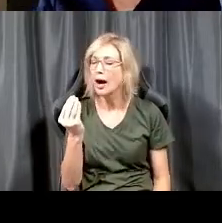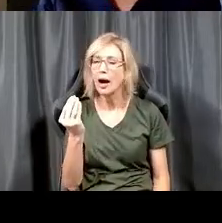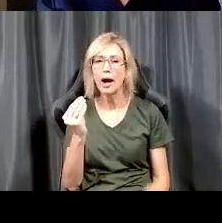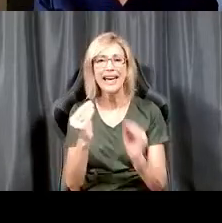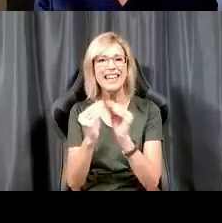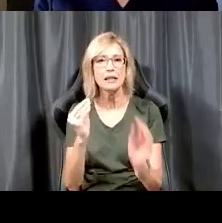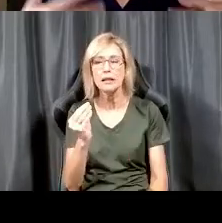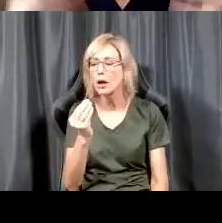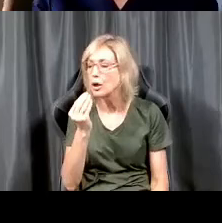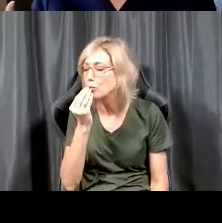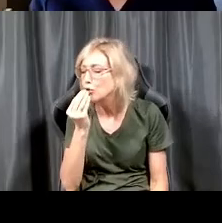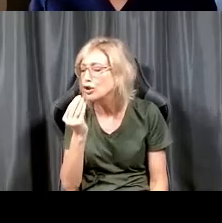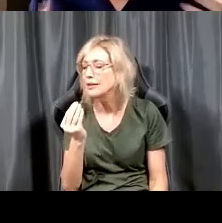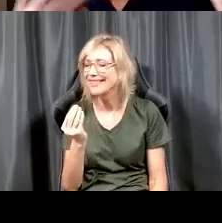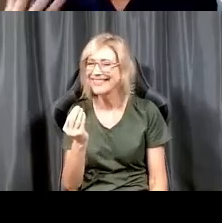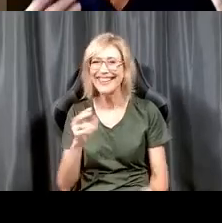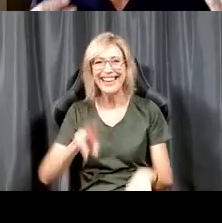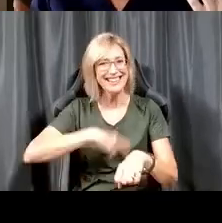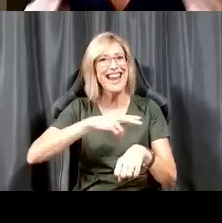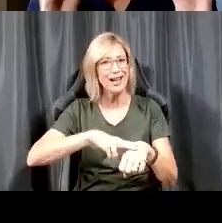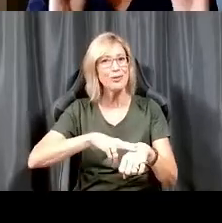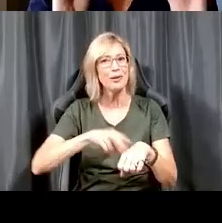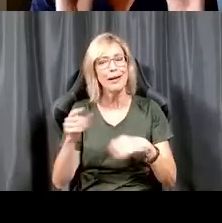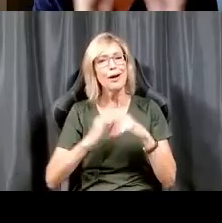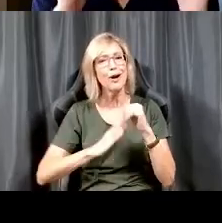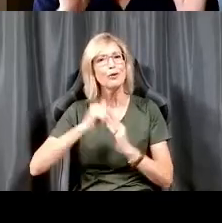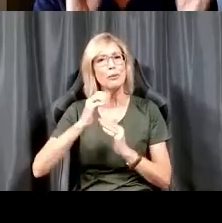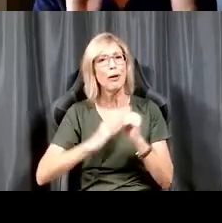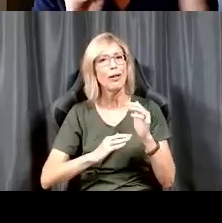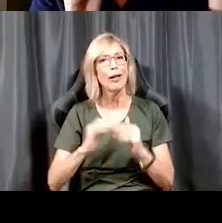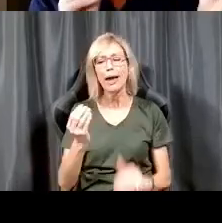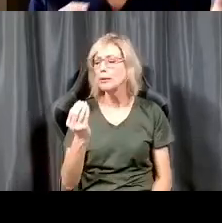(kissing) because it's a natural thing that we do. They're comfortable. They know a Kiss is just free.